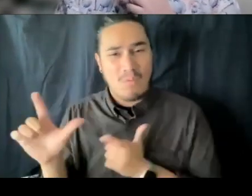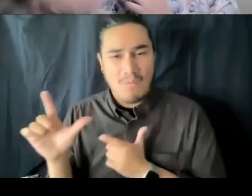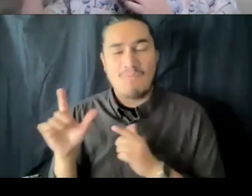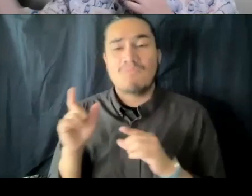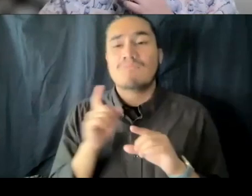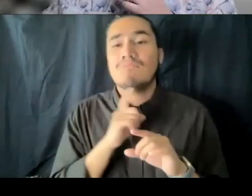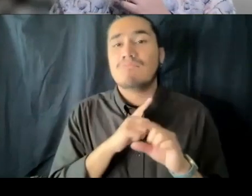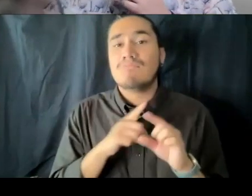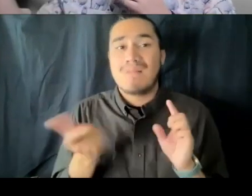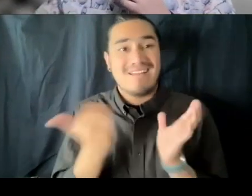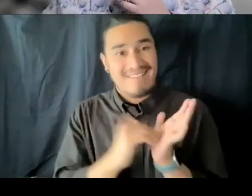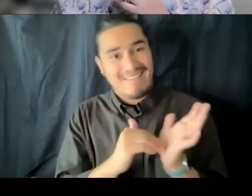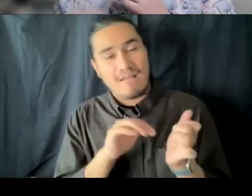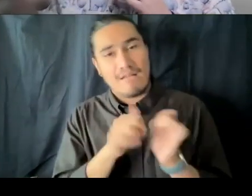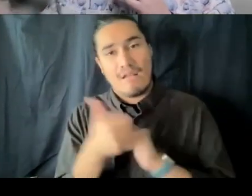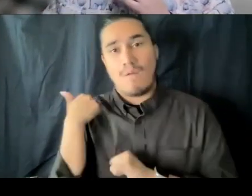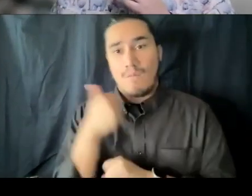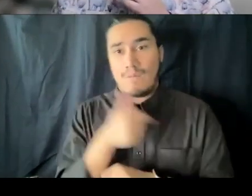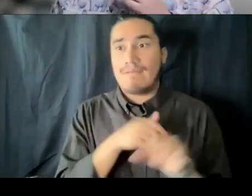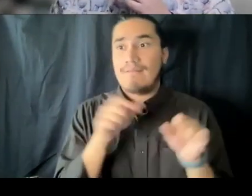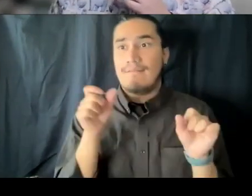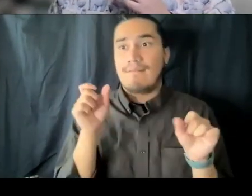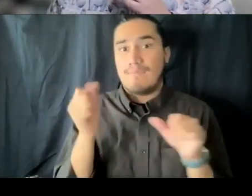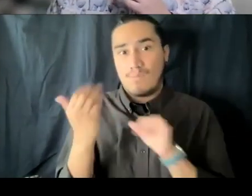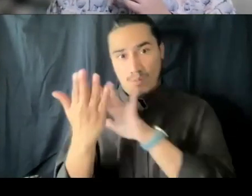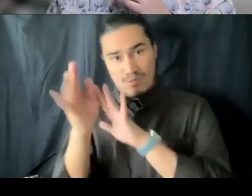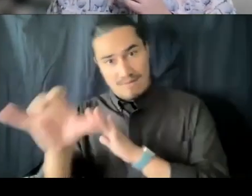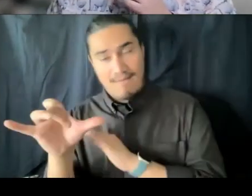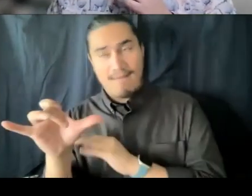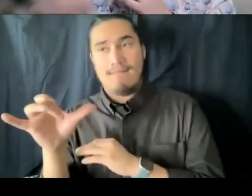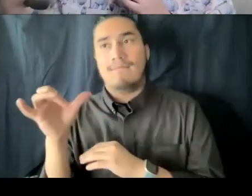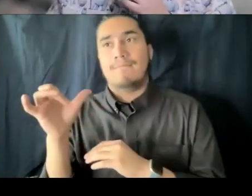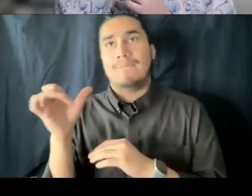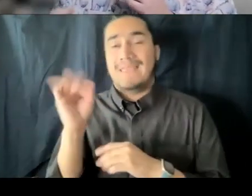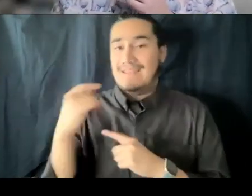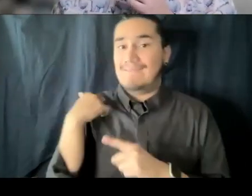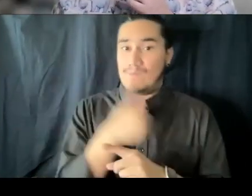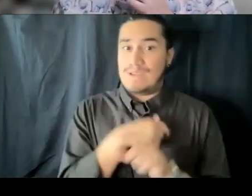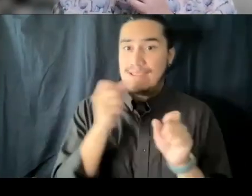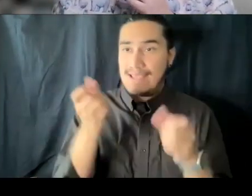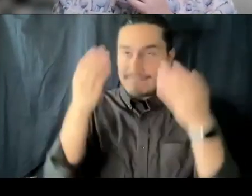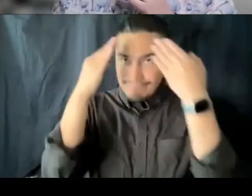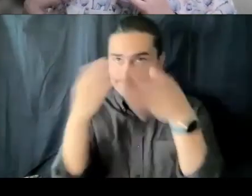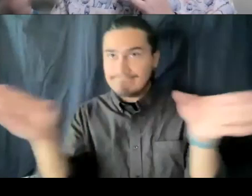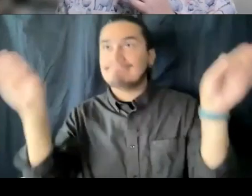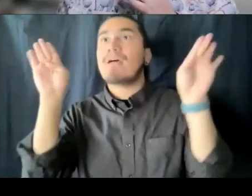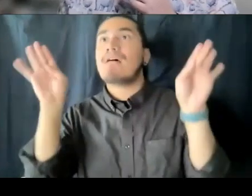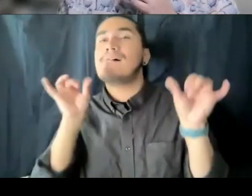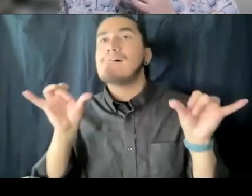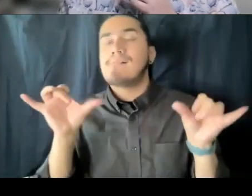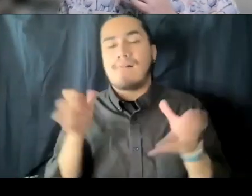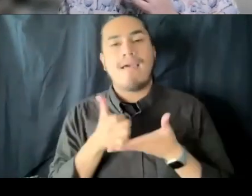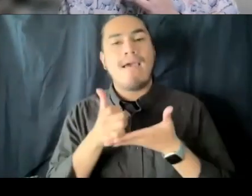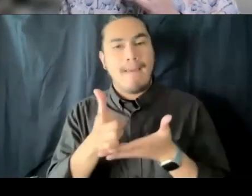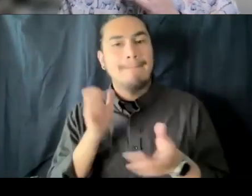And again, the way when we can destigmatize that, it can help people ask for help,